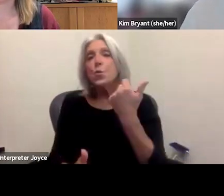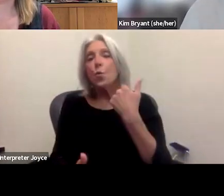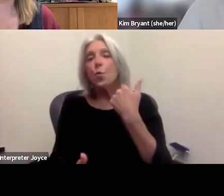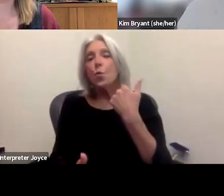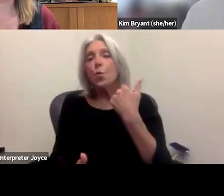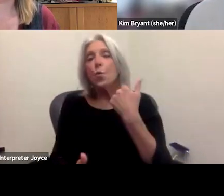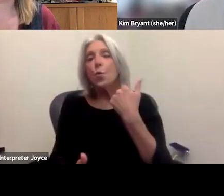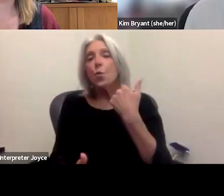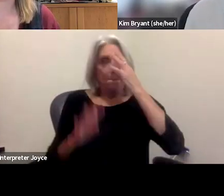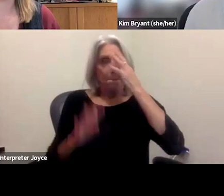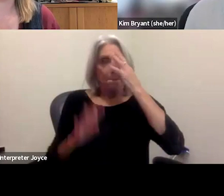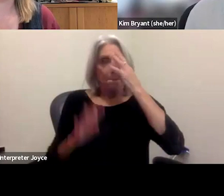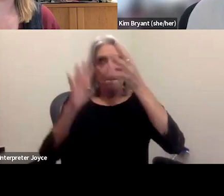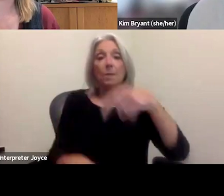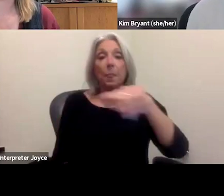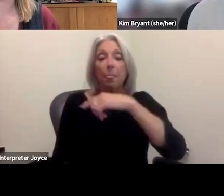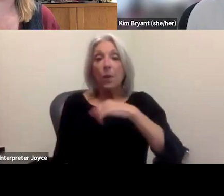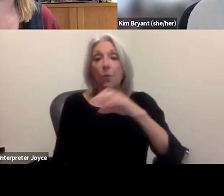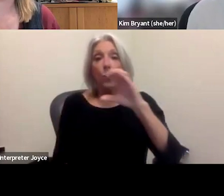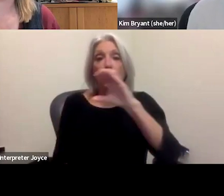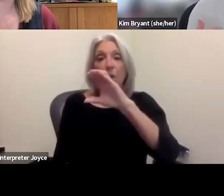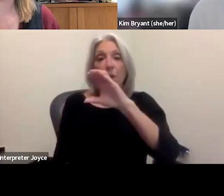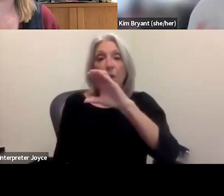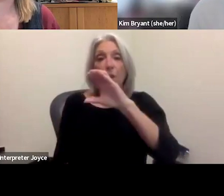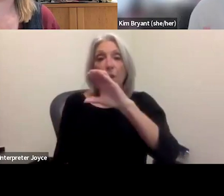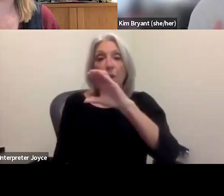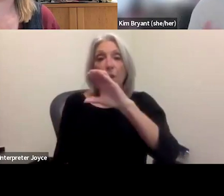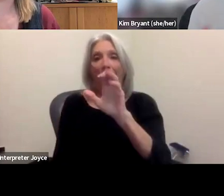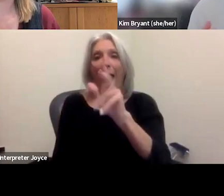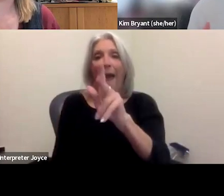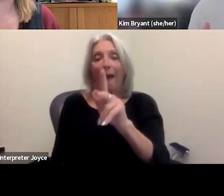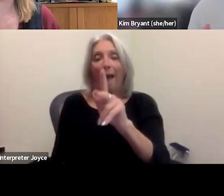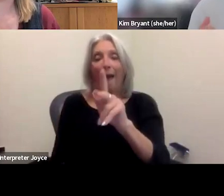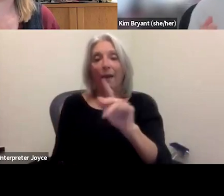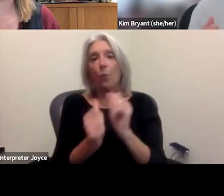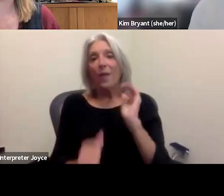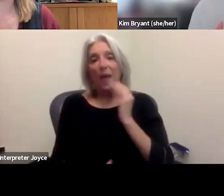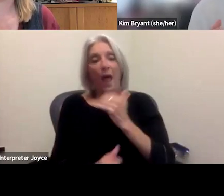We co-hack all these solutions with our fellow disabled rowing